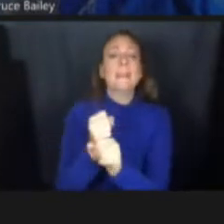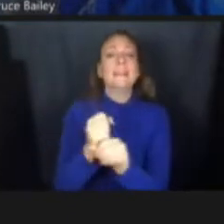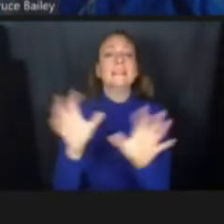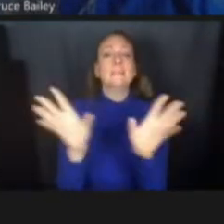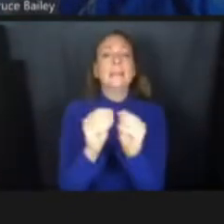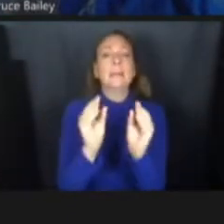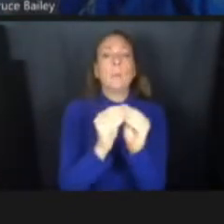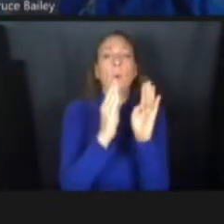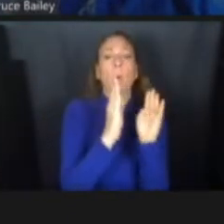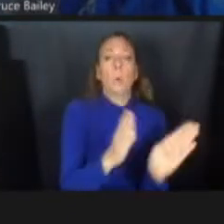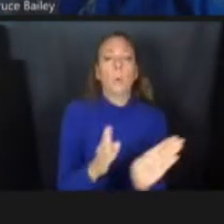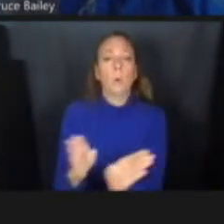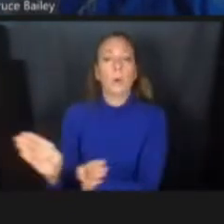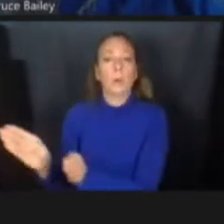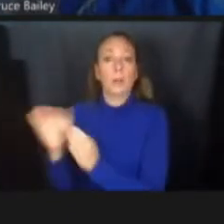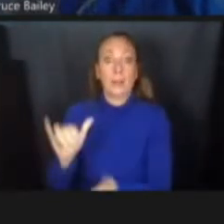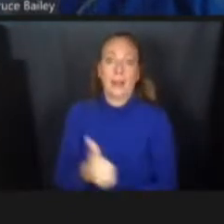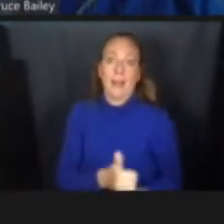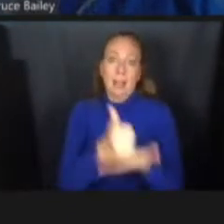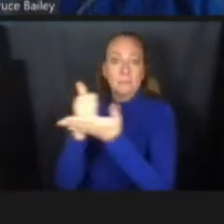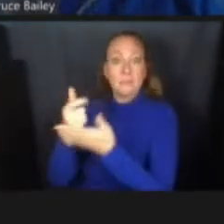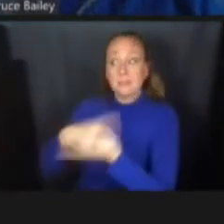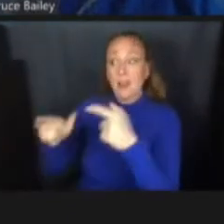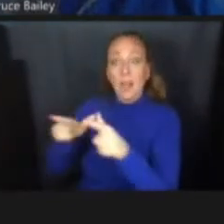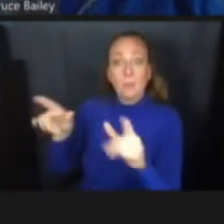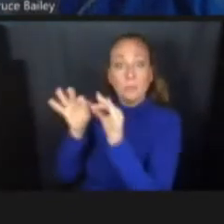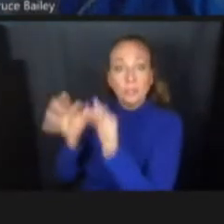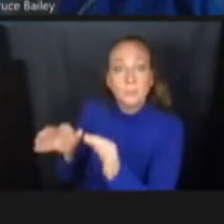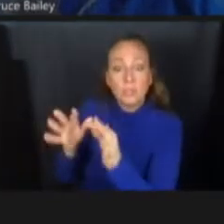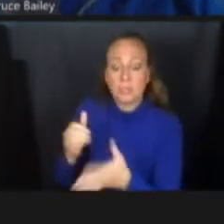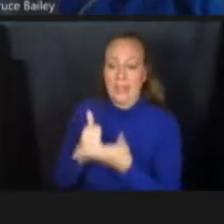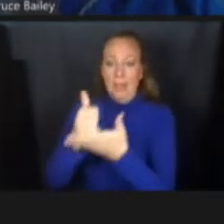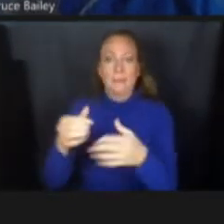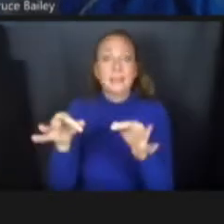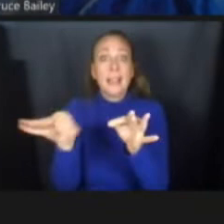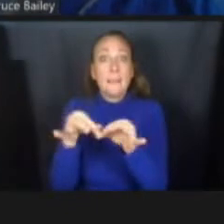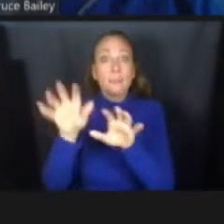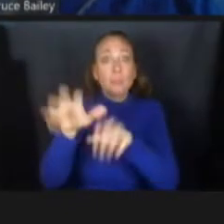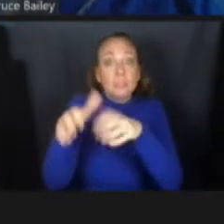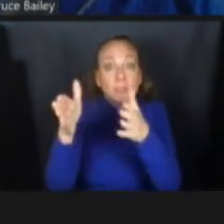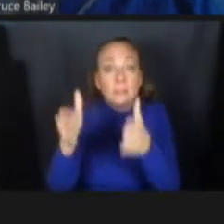Which helps the sign language interpreters, captions, and really everyone in the meeting.